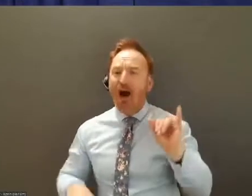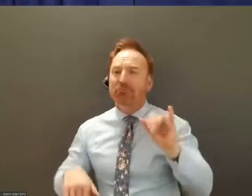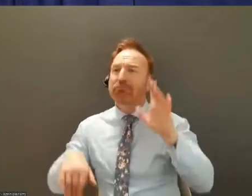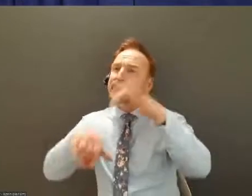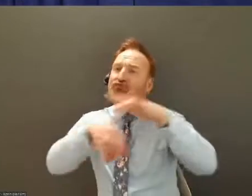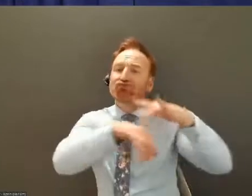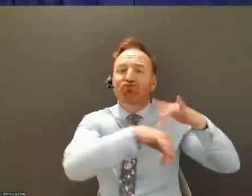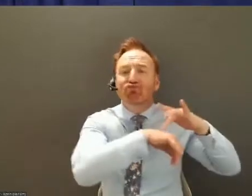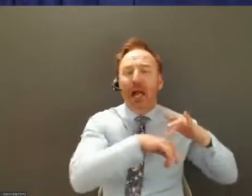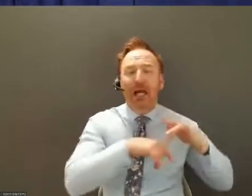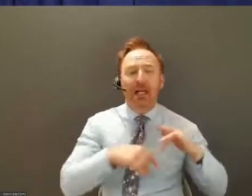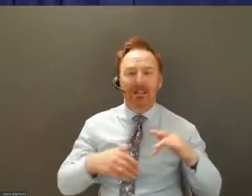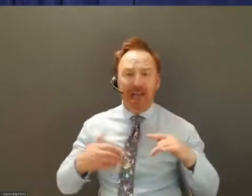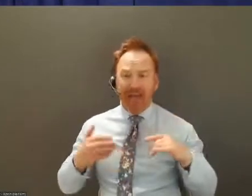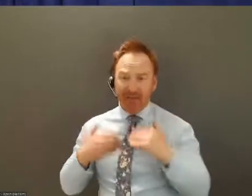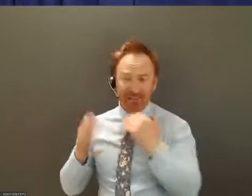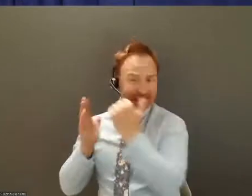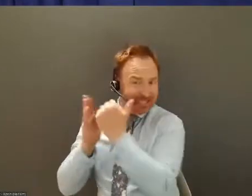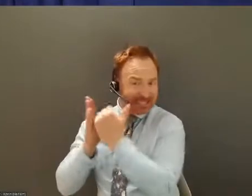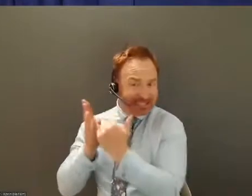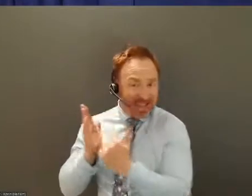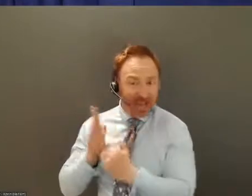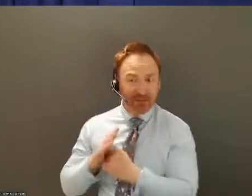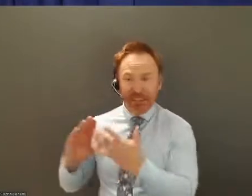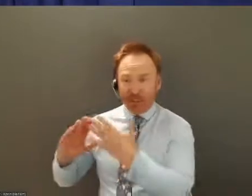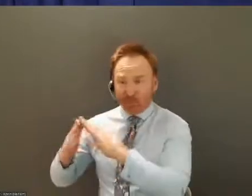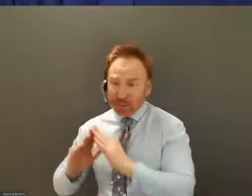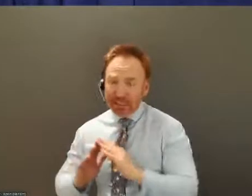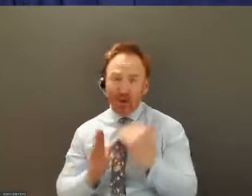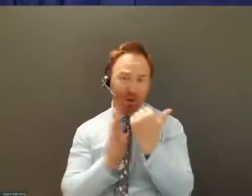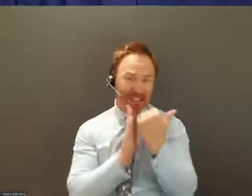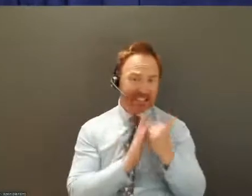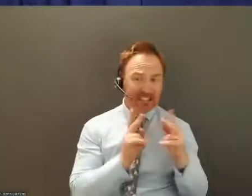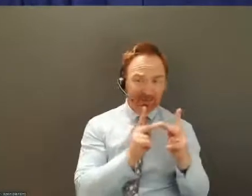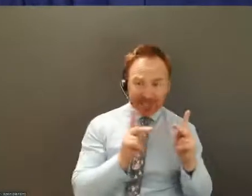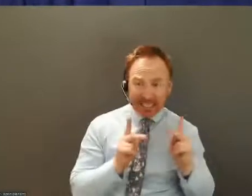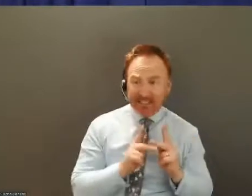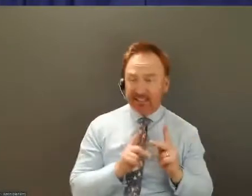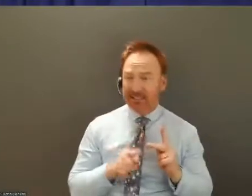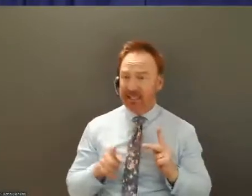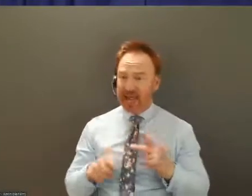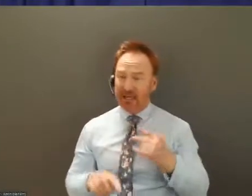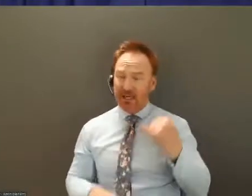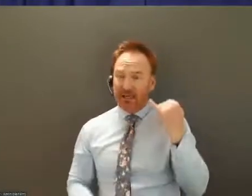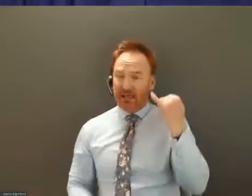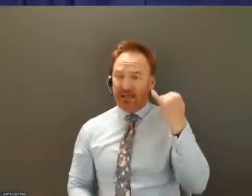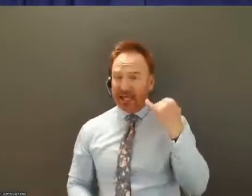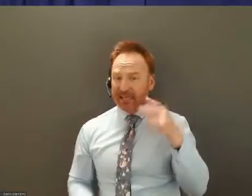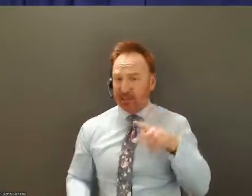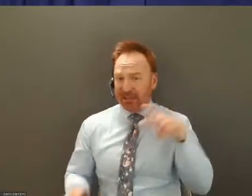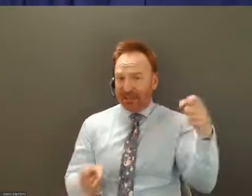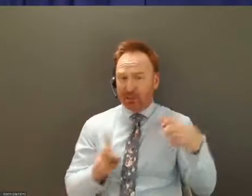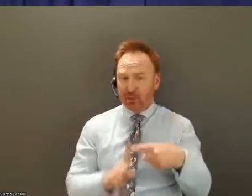crisis. It does way on me for sure.